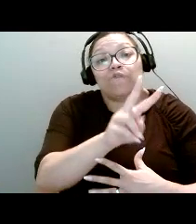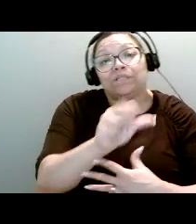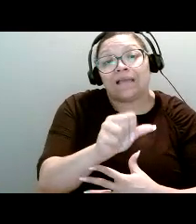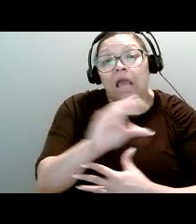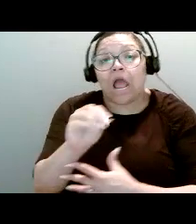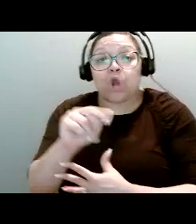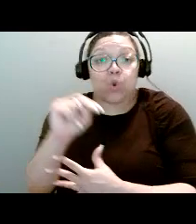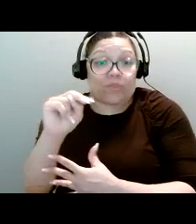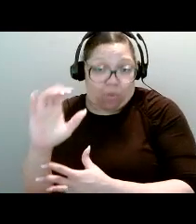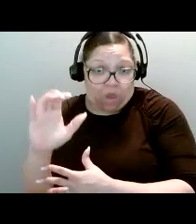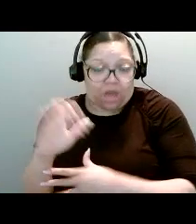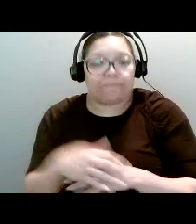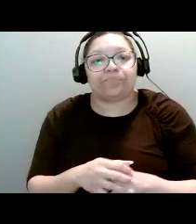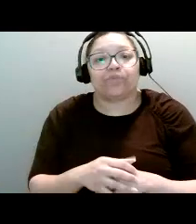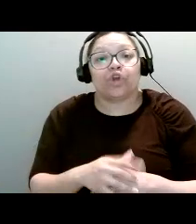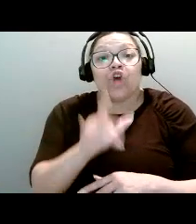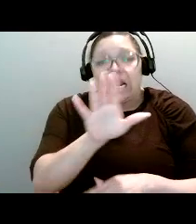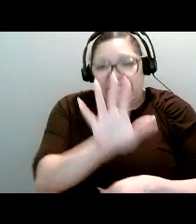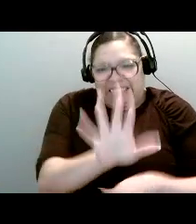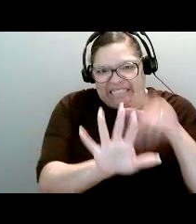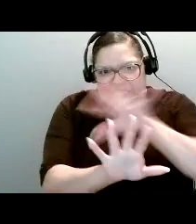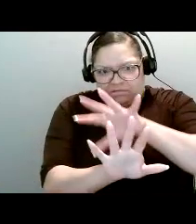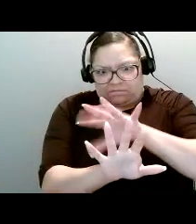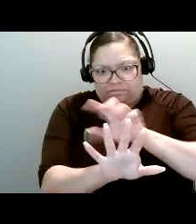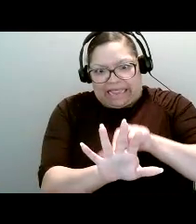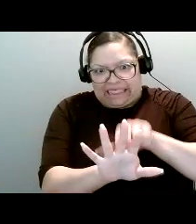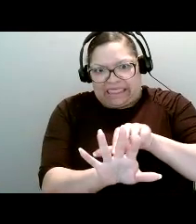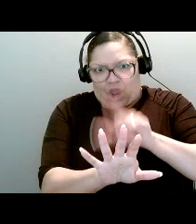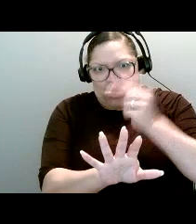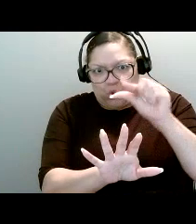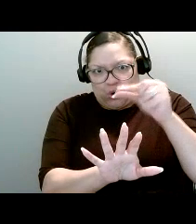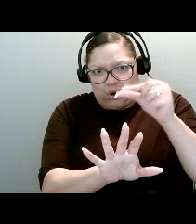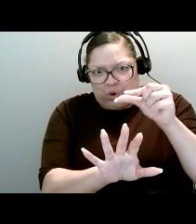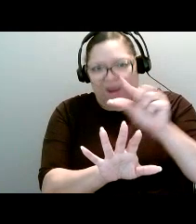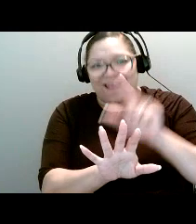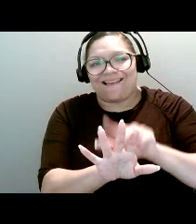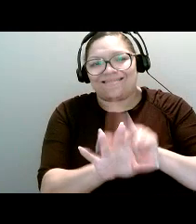And the green area is the current Great Dismal Swamp National Refuge area.